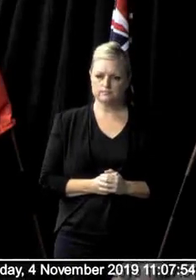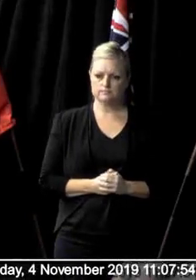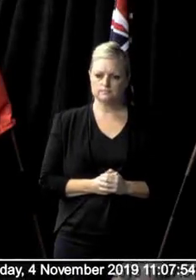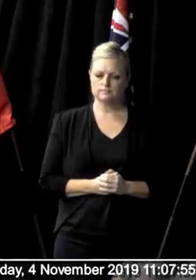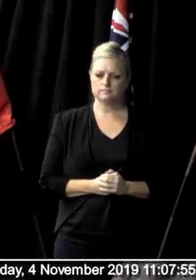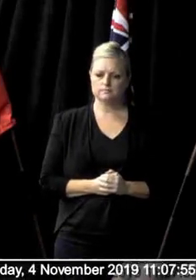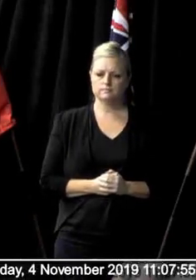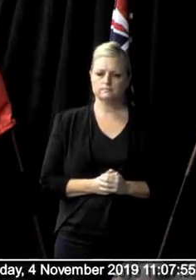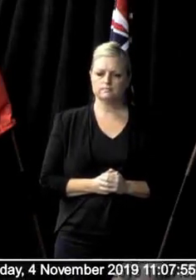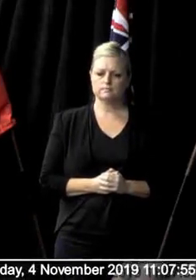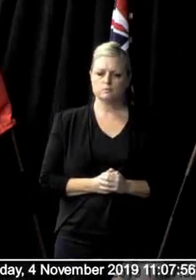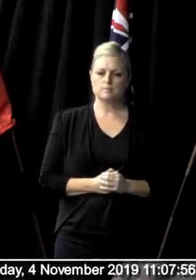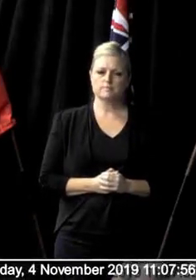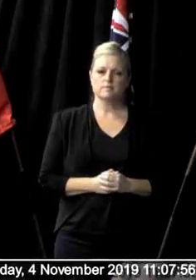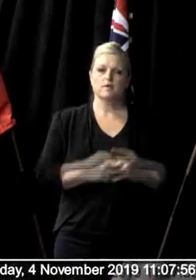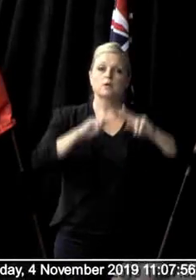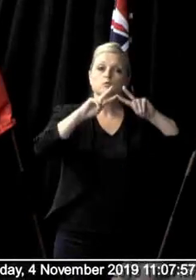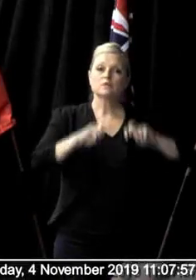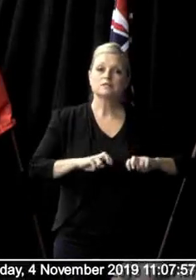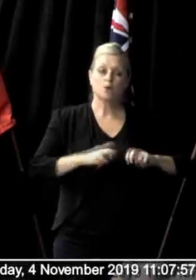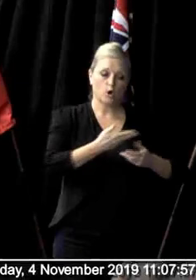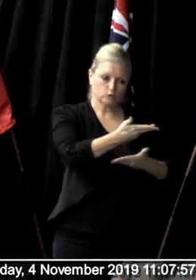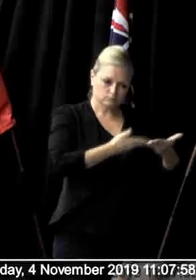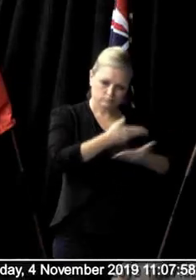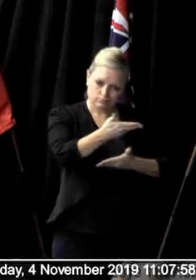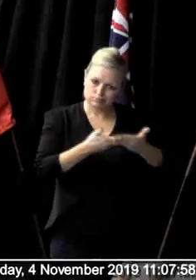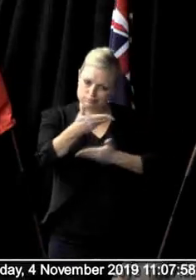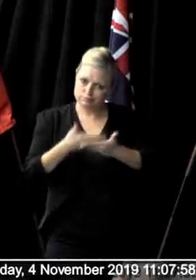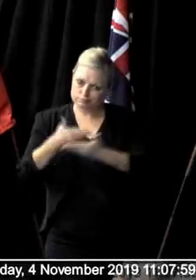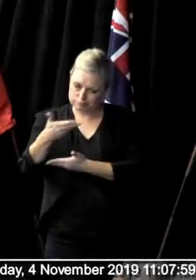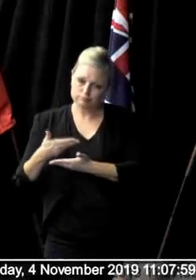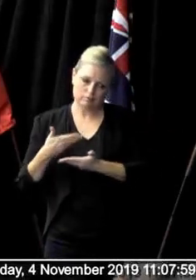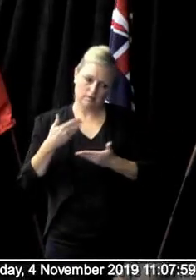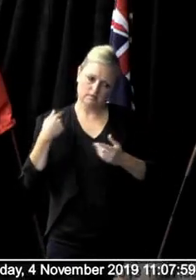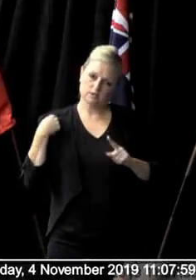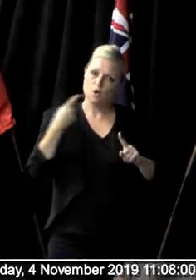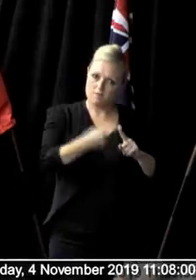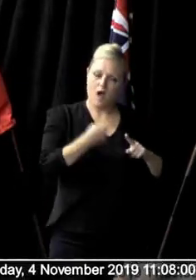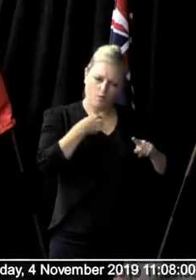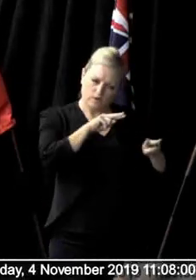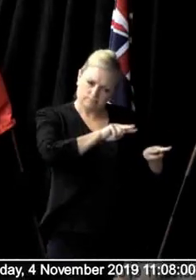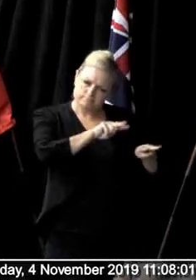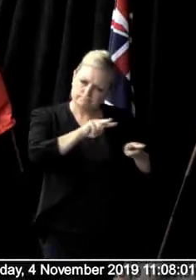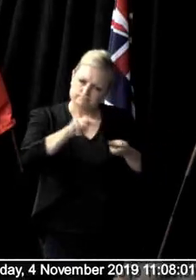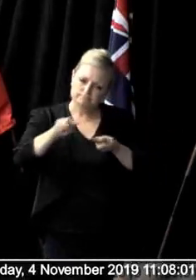Research information received so far in respect of the perspectives of educators